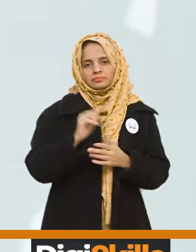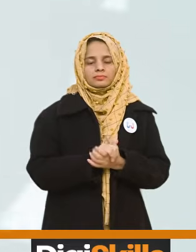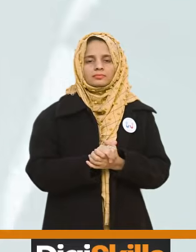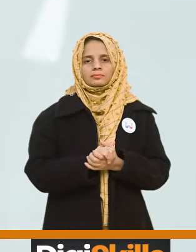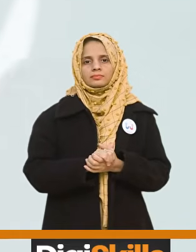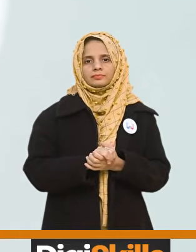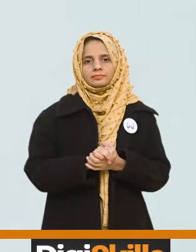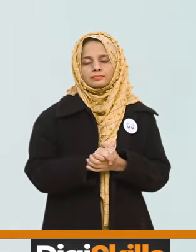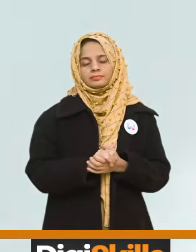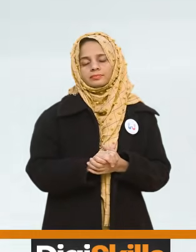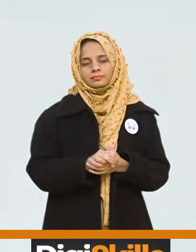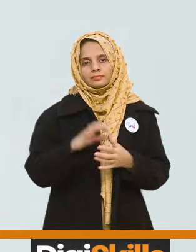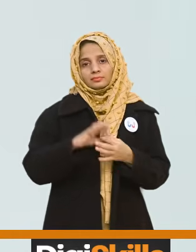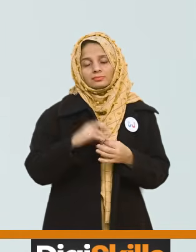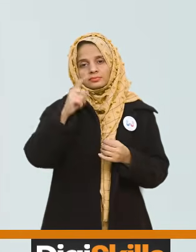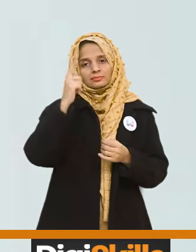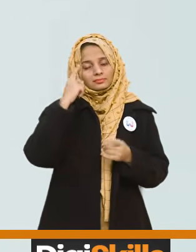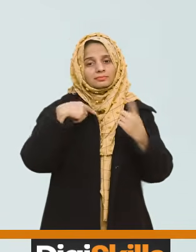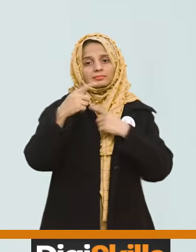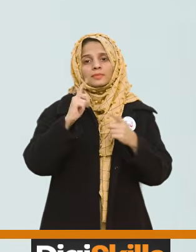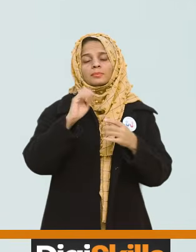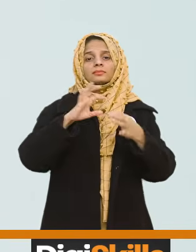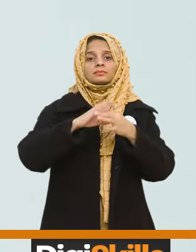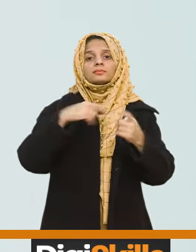How is binding? It is a simple word and I am going to explain it through a formula.